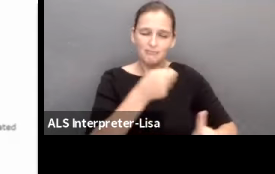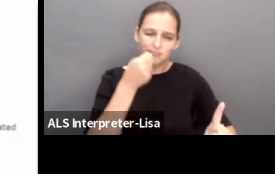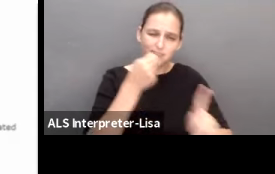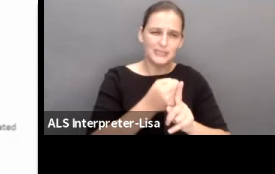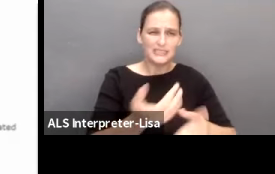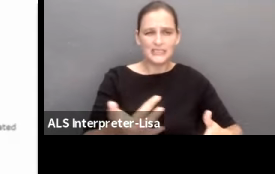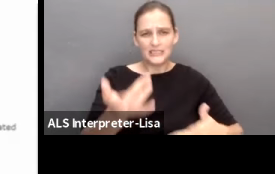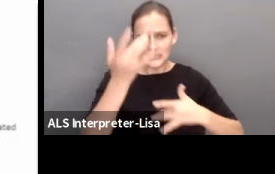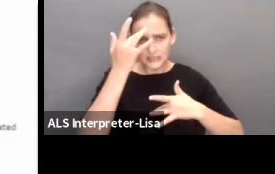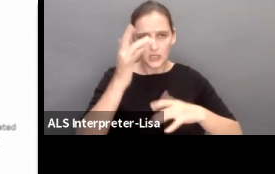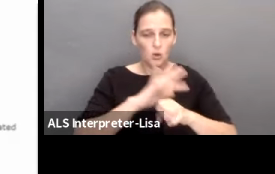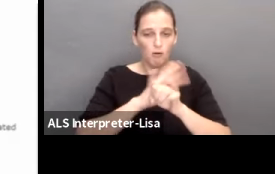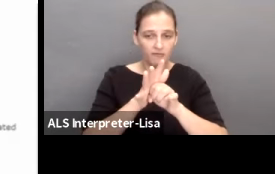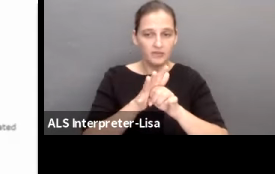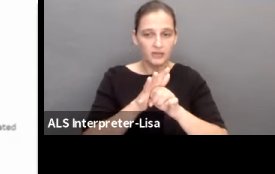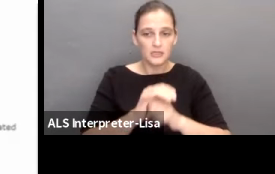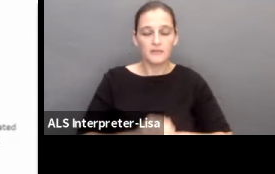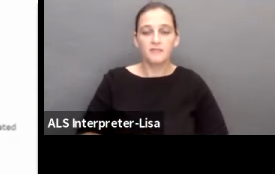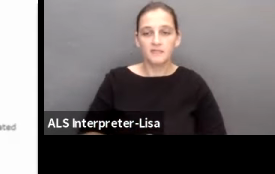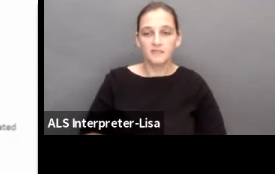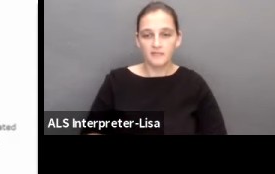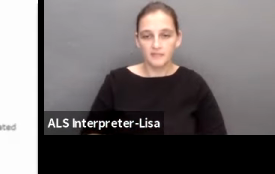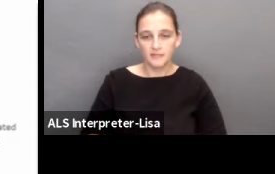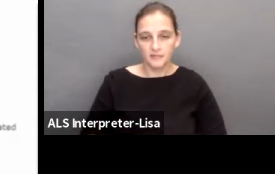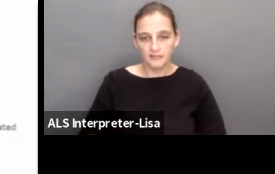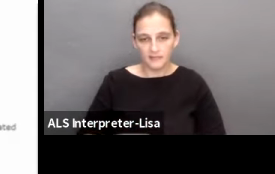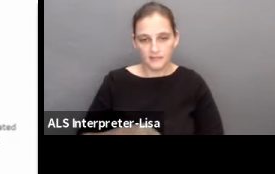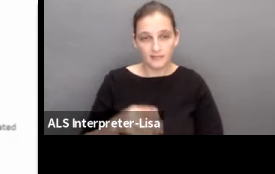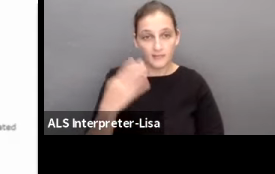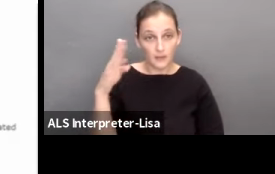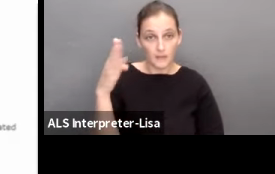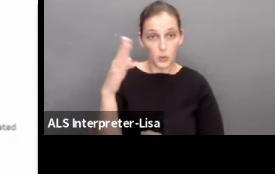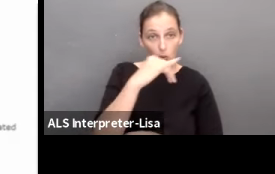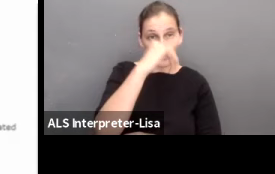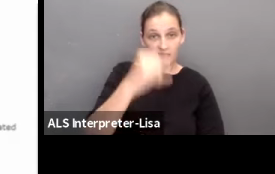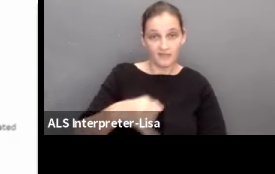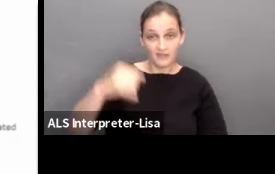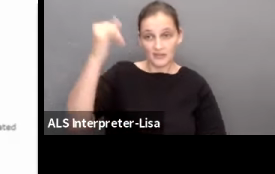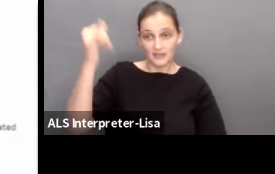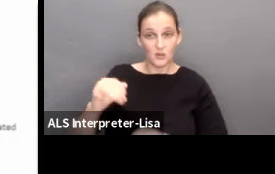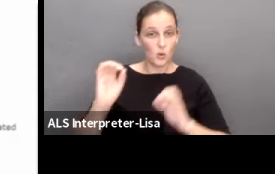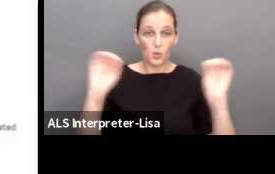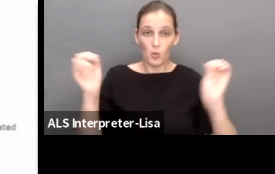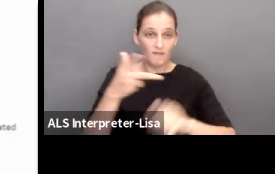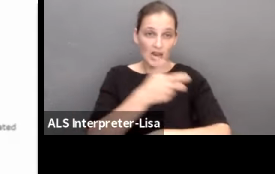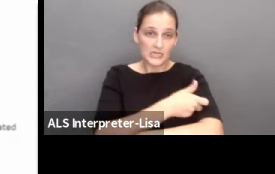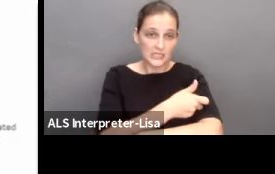COVID and again, you can see that blue line of the unvaccinated is way higher than